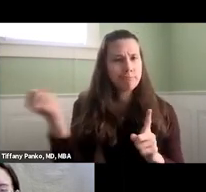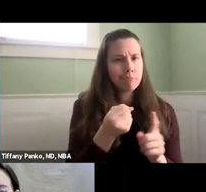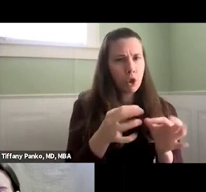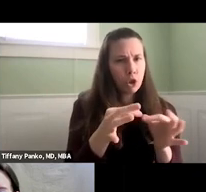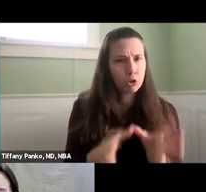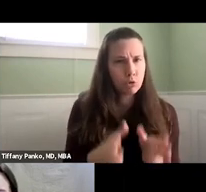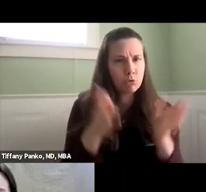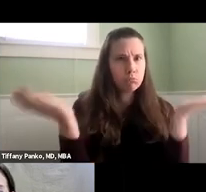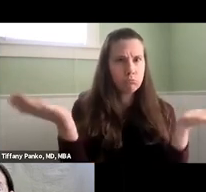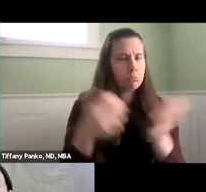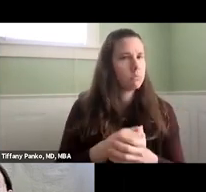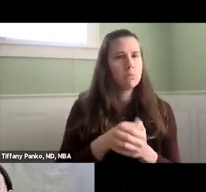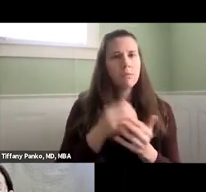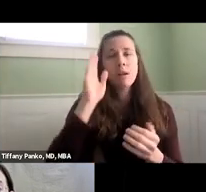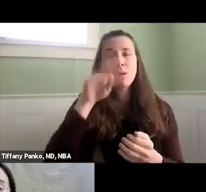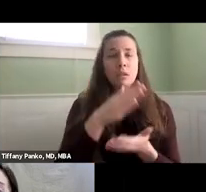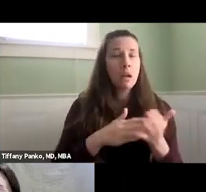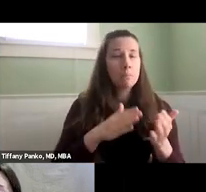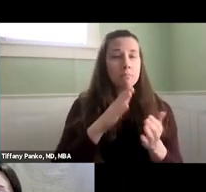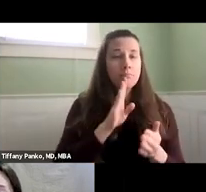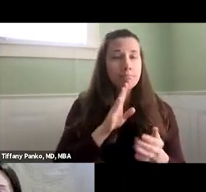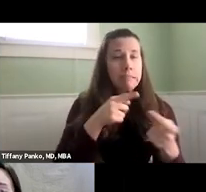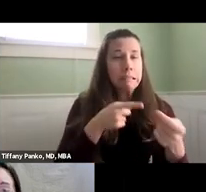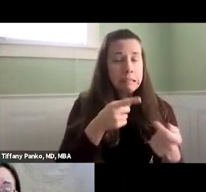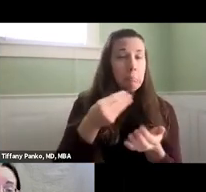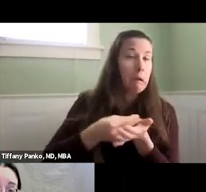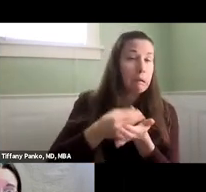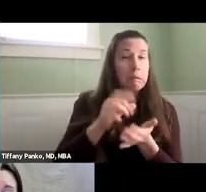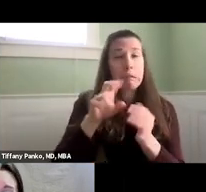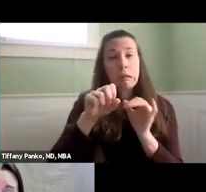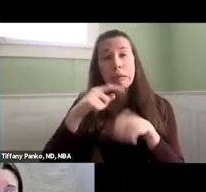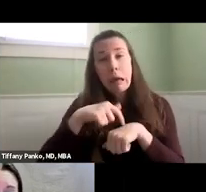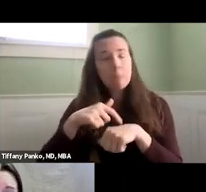identity concordance, but instead for language concordance if a patient or provider don’t